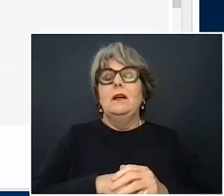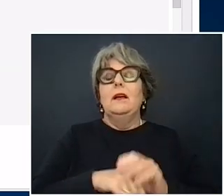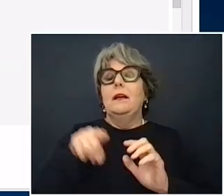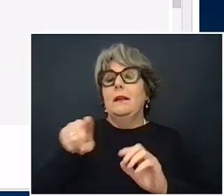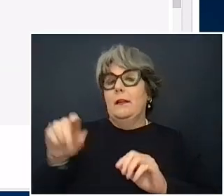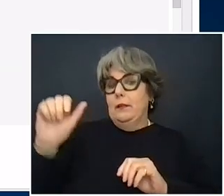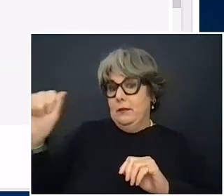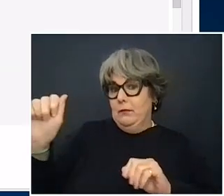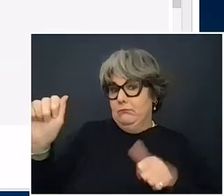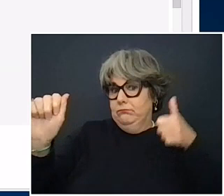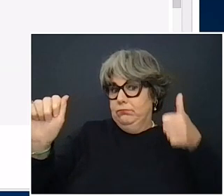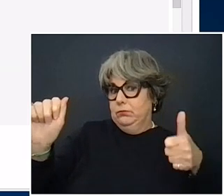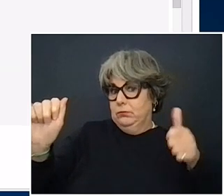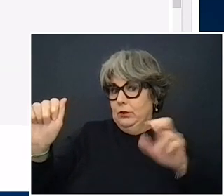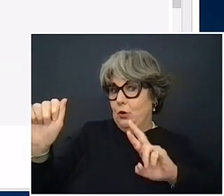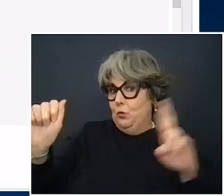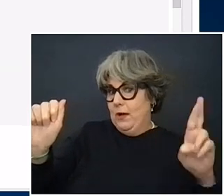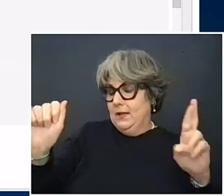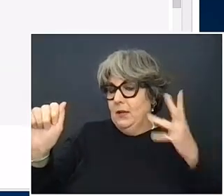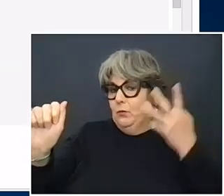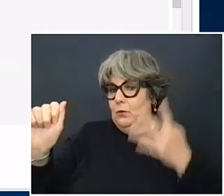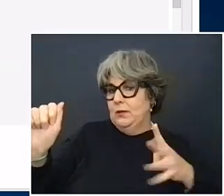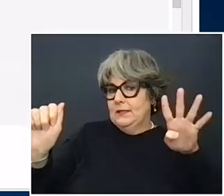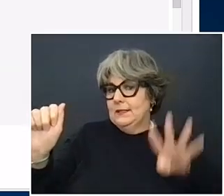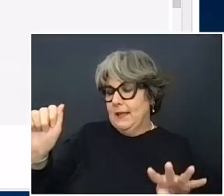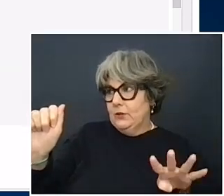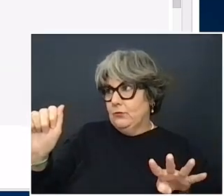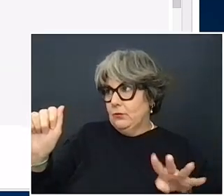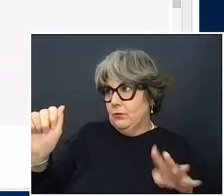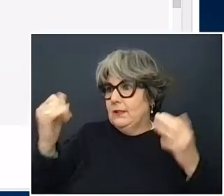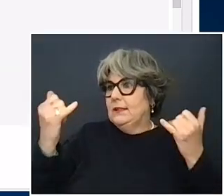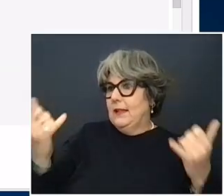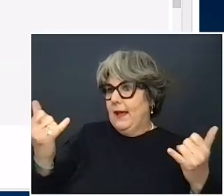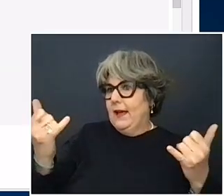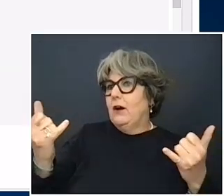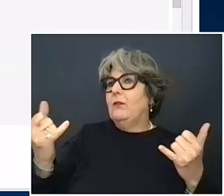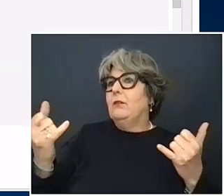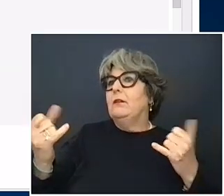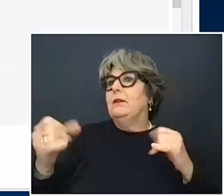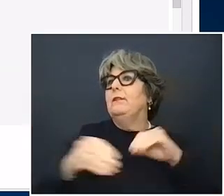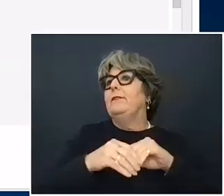You know we schedule the site, now you're in our process. That's what we meant.